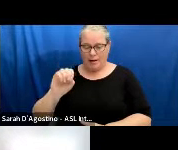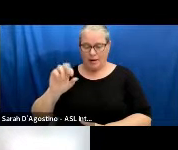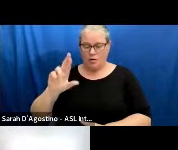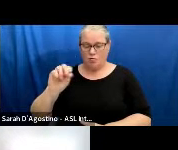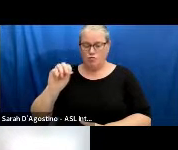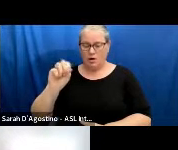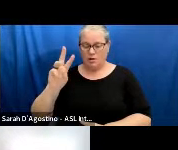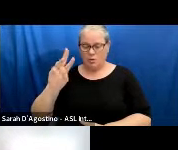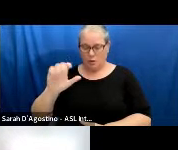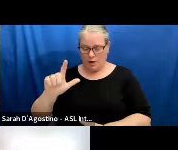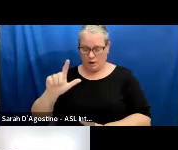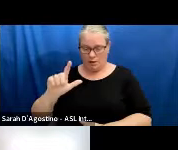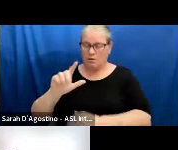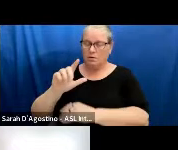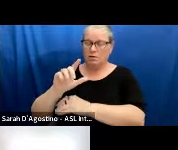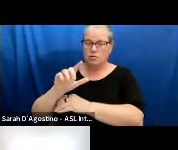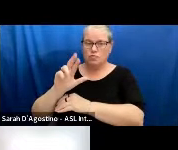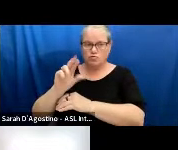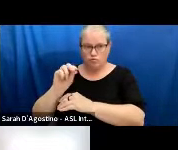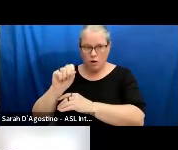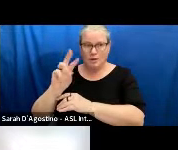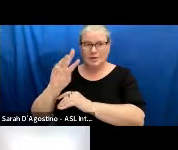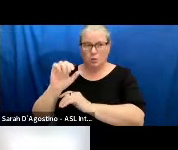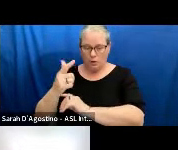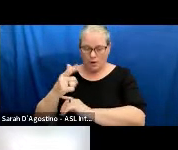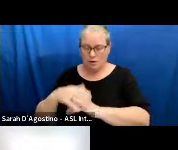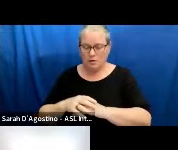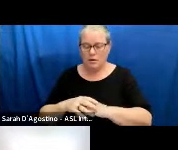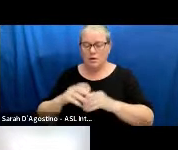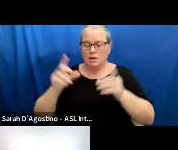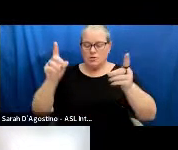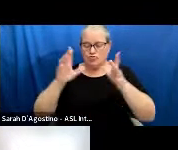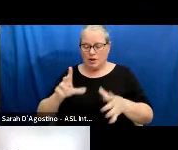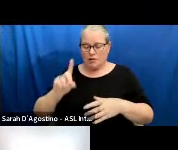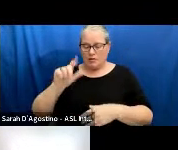after our three presenters we will then take a five-minute break before watching a short video